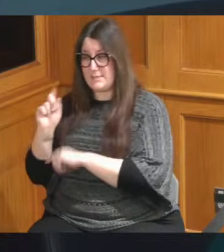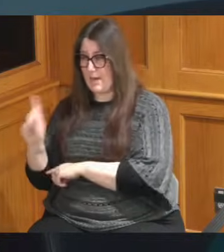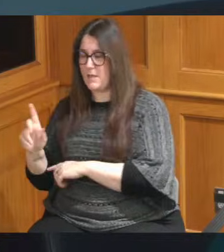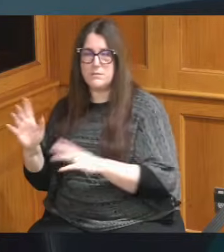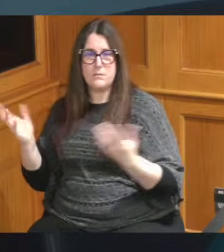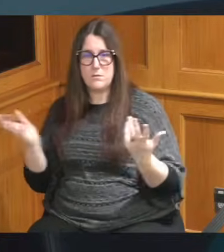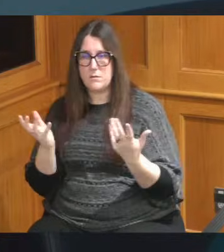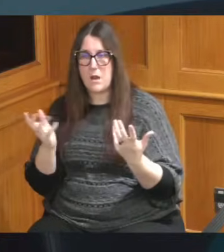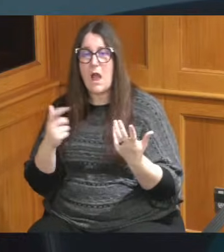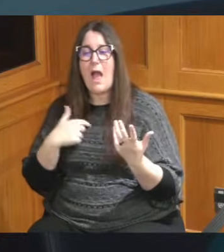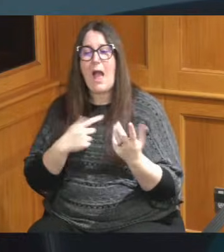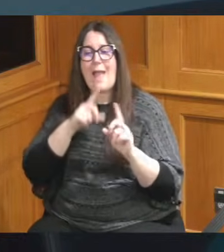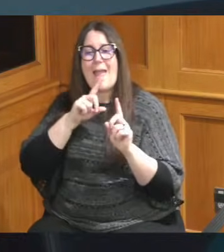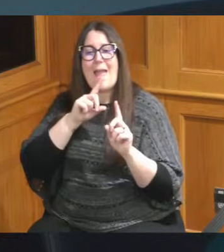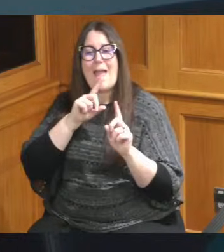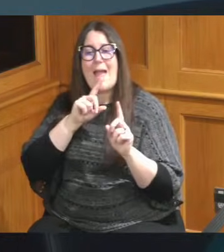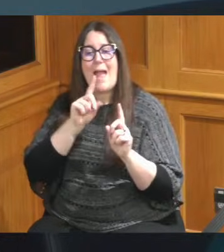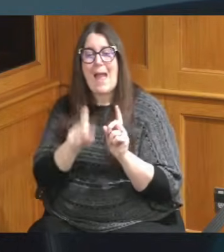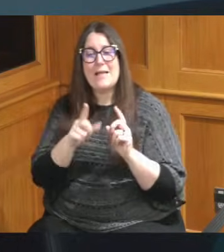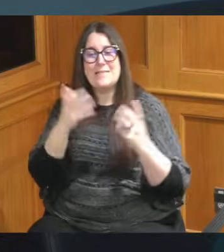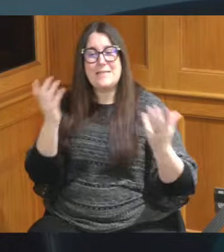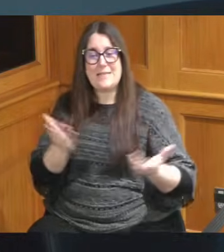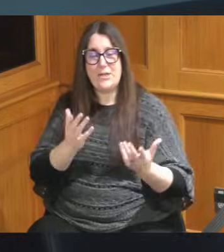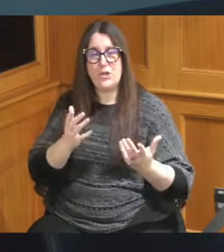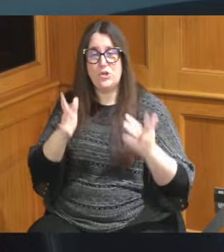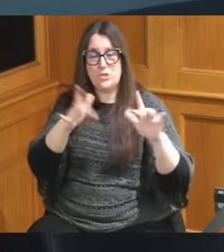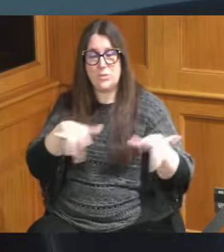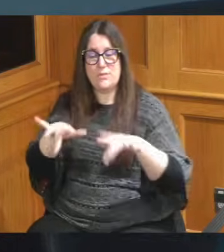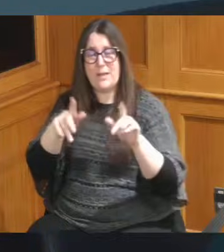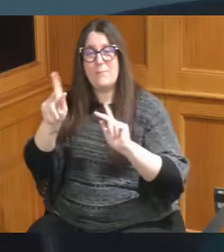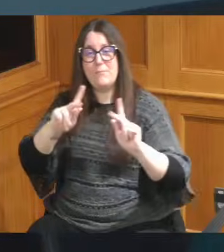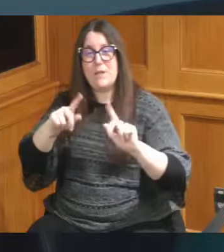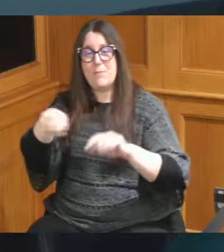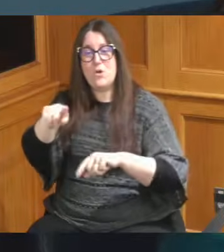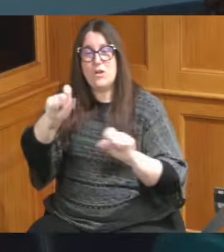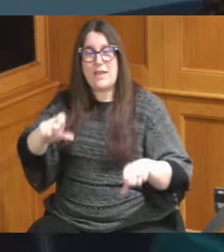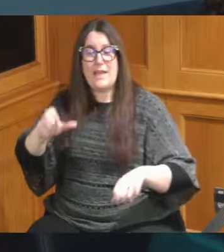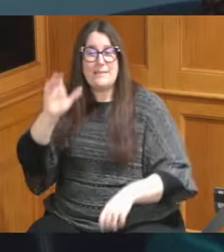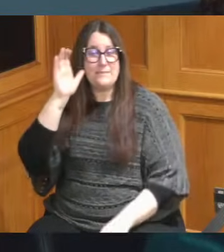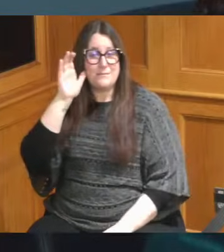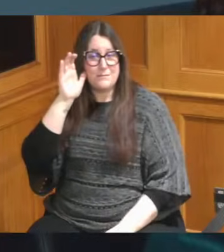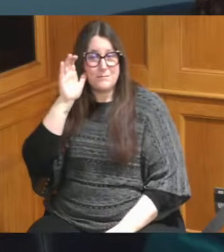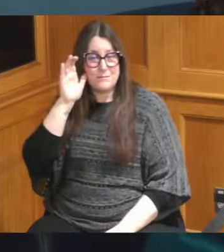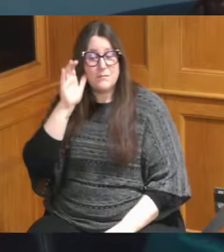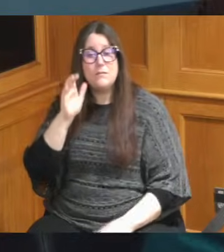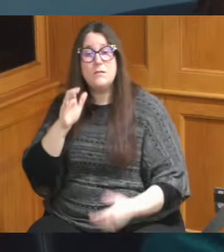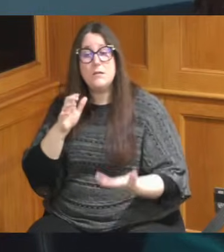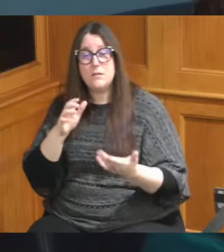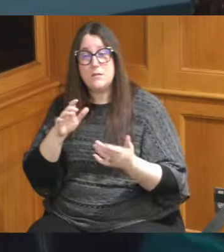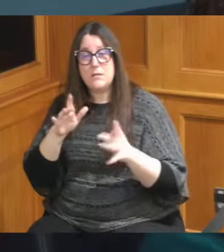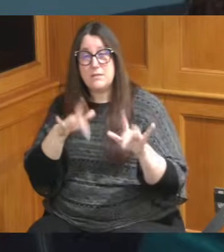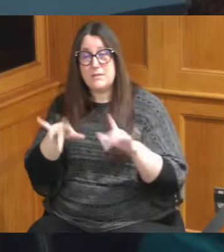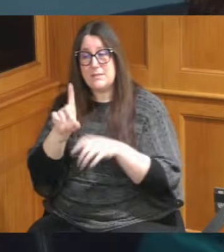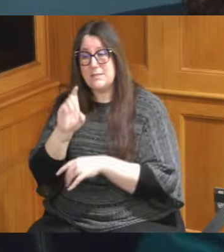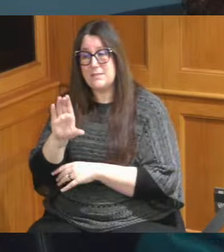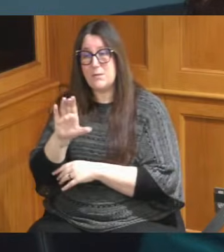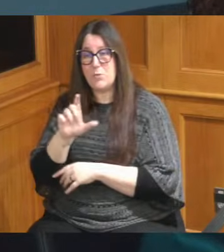here so it's on tape so the people can see and hear. You can get the tape from December 2024.